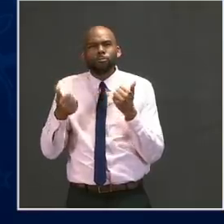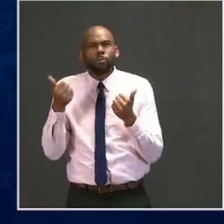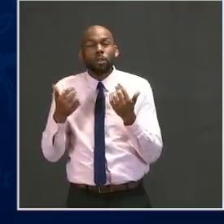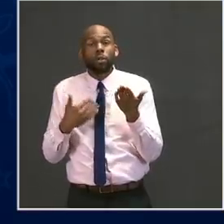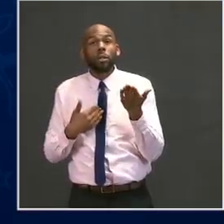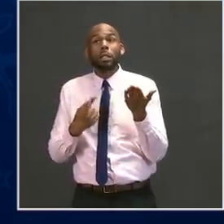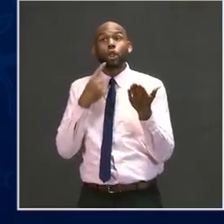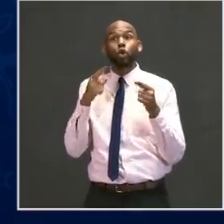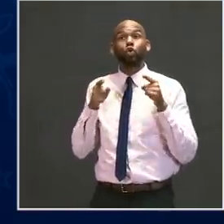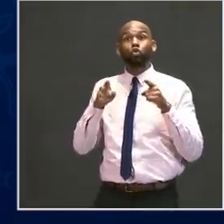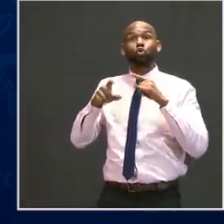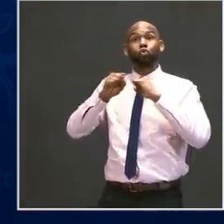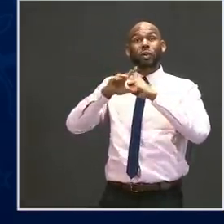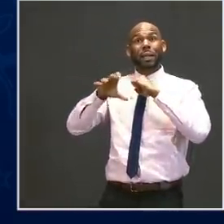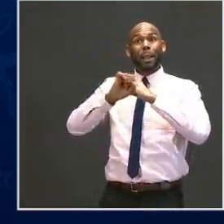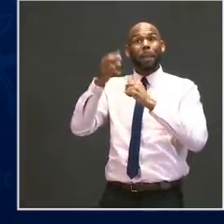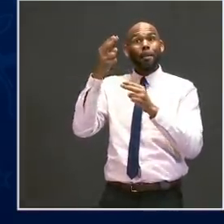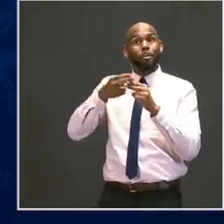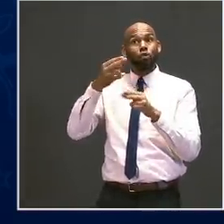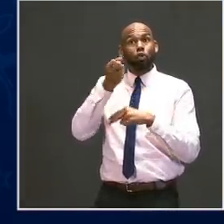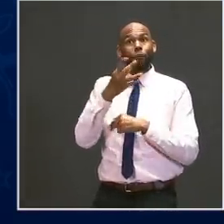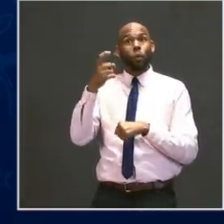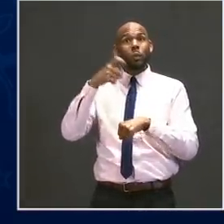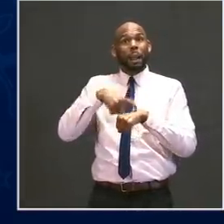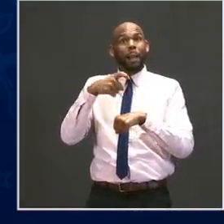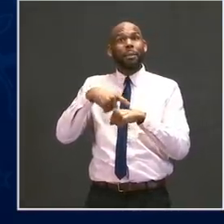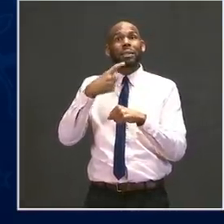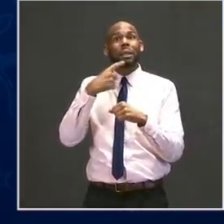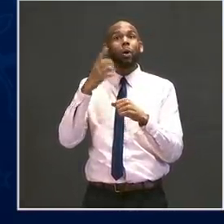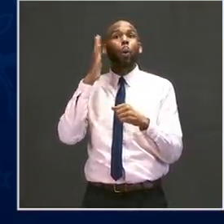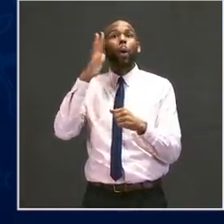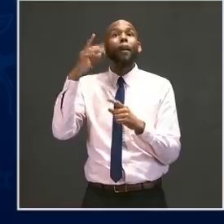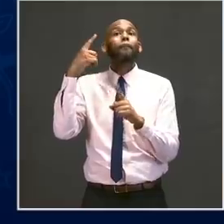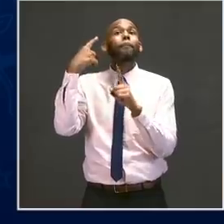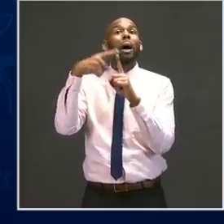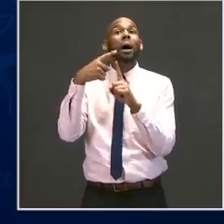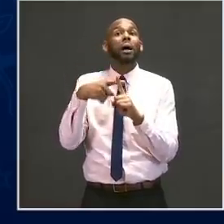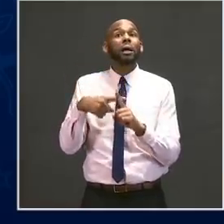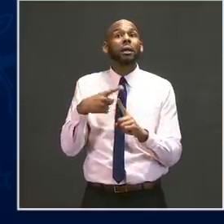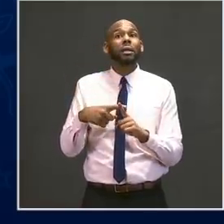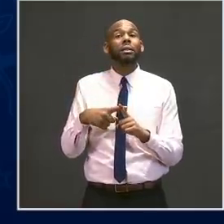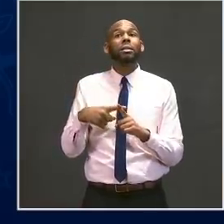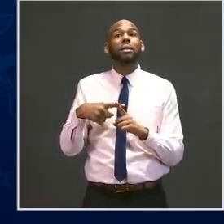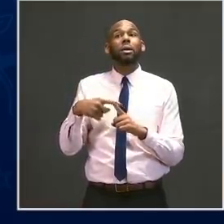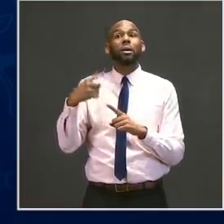I think he mentioned a couple of times a positive -- it would be positive to see a rising China. Ms. Psaki: Well, look,